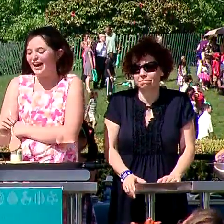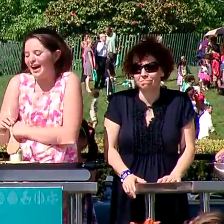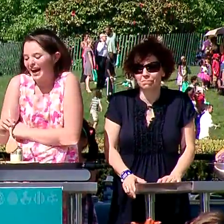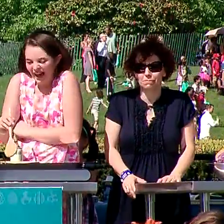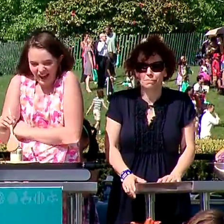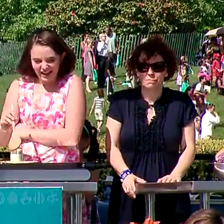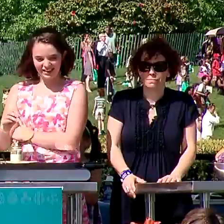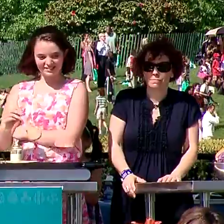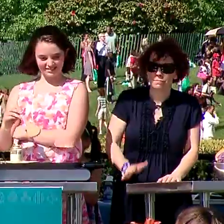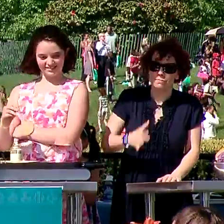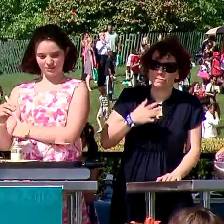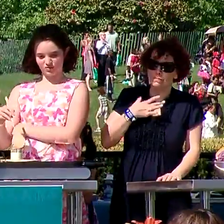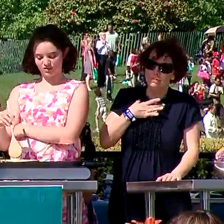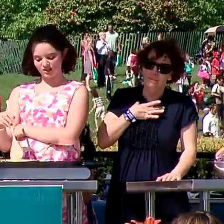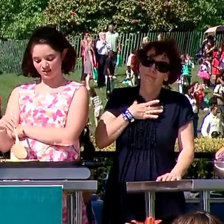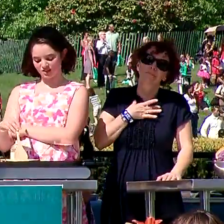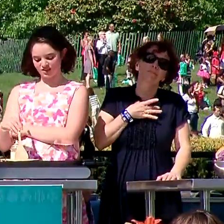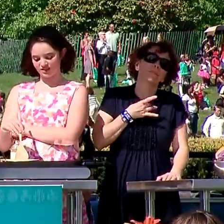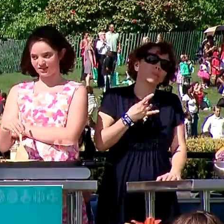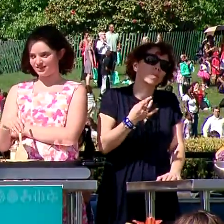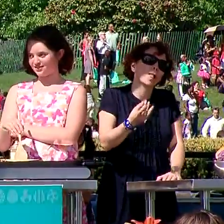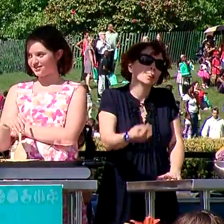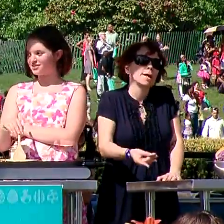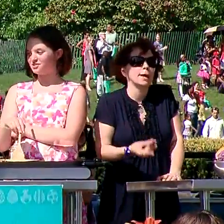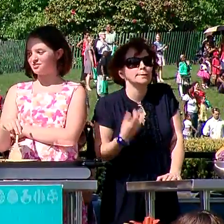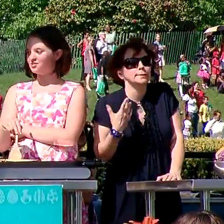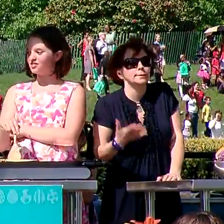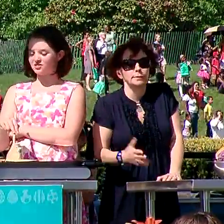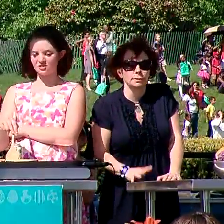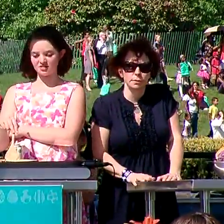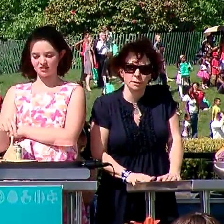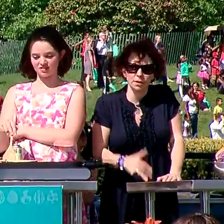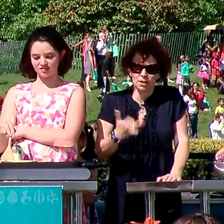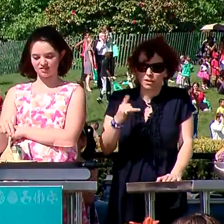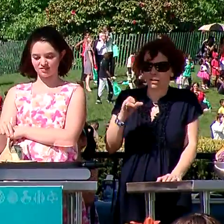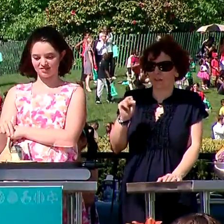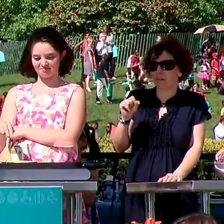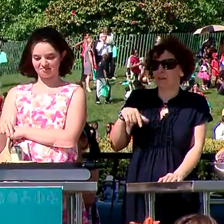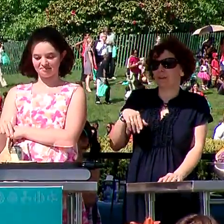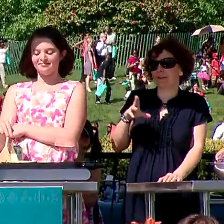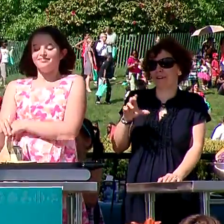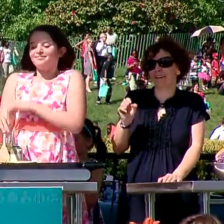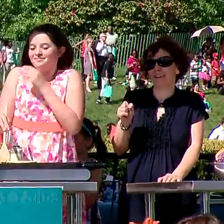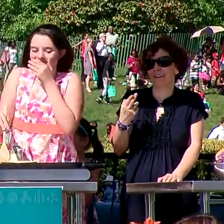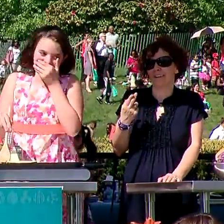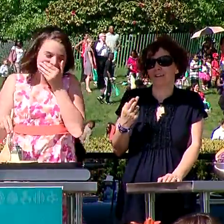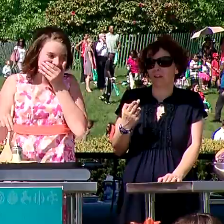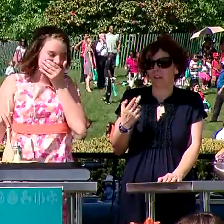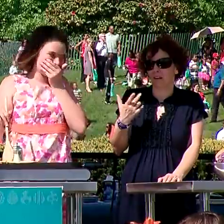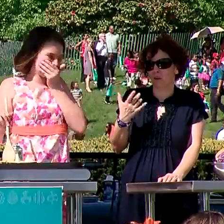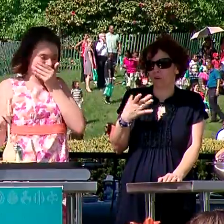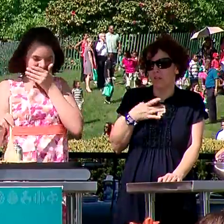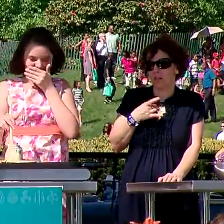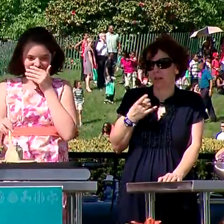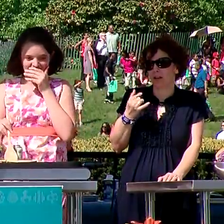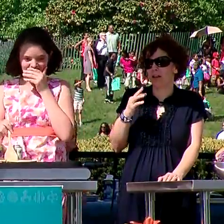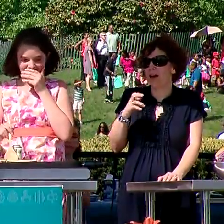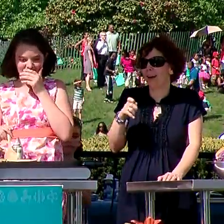Do you like yellow squash? Do you like grapes?